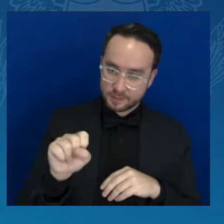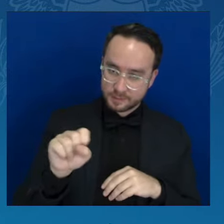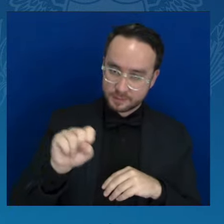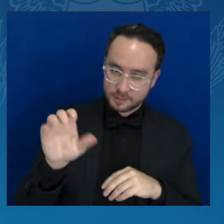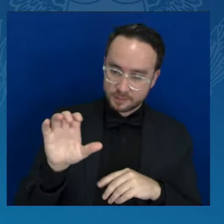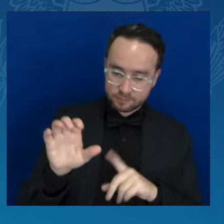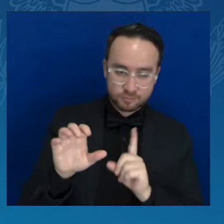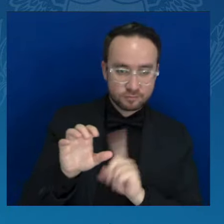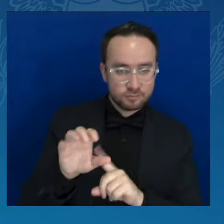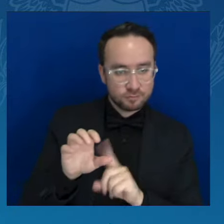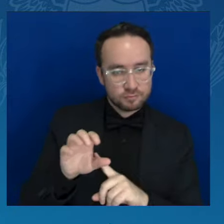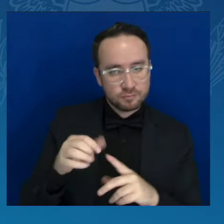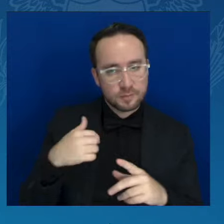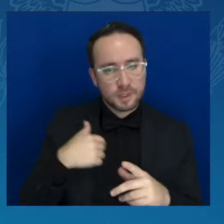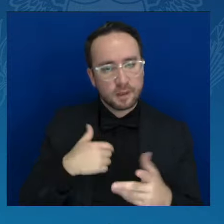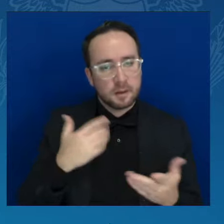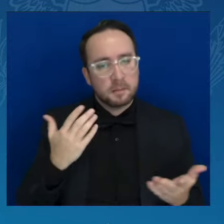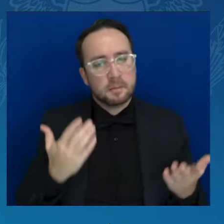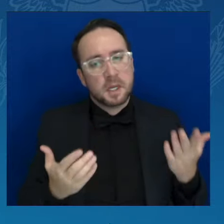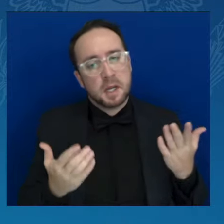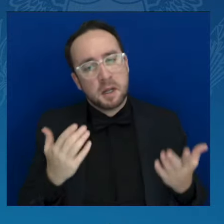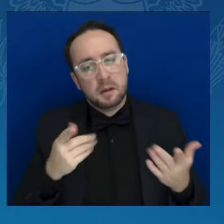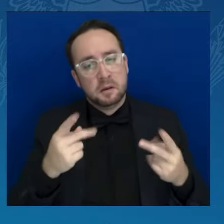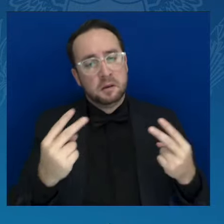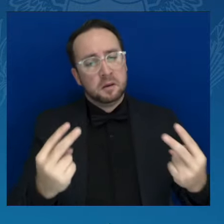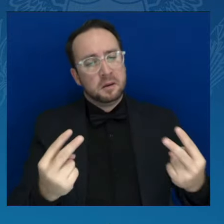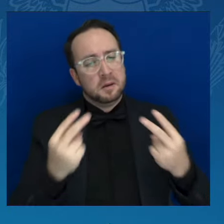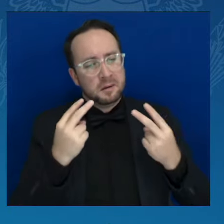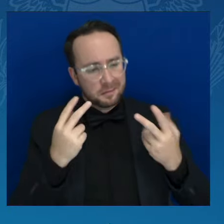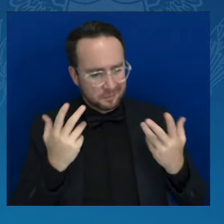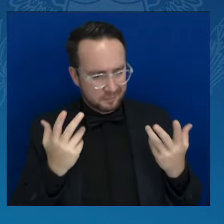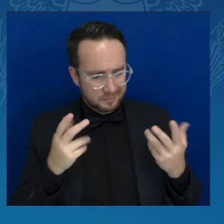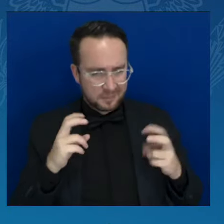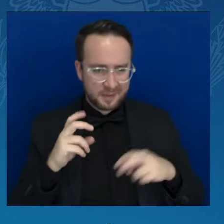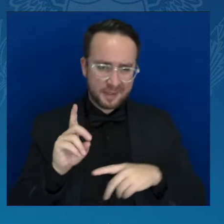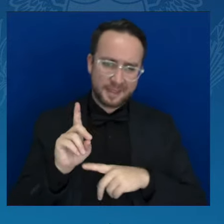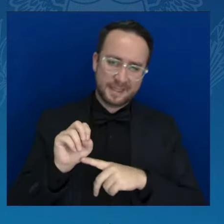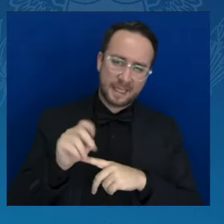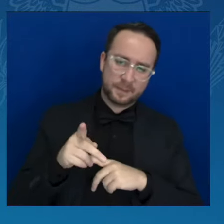would be here to discuss matters of space until, as the Vice President mentioned,